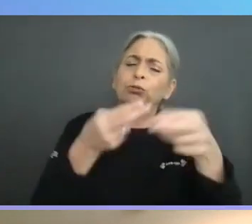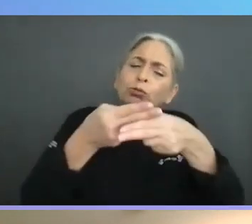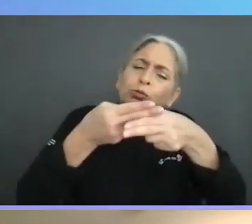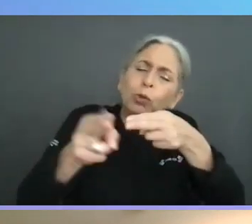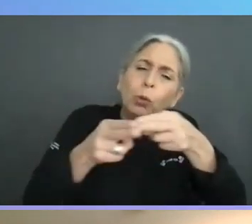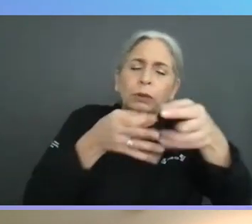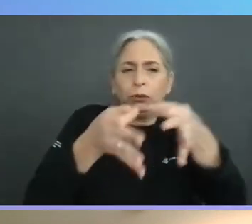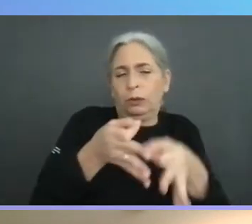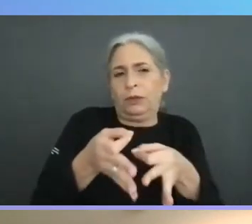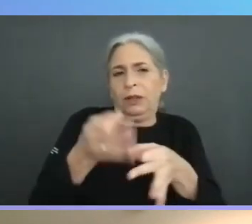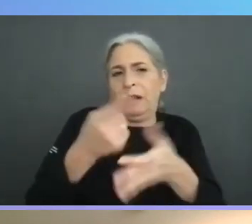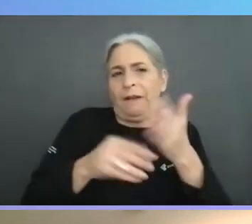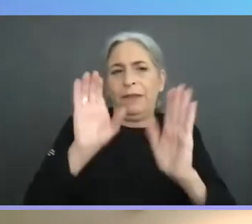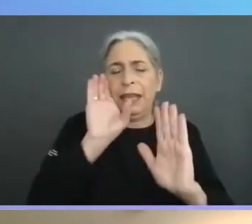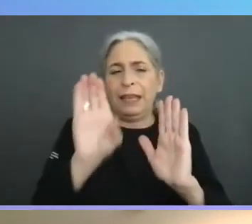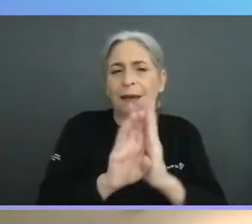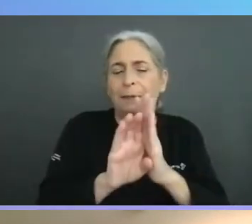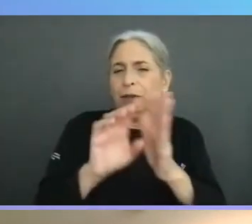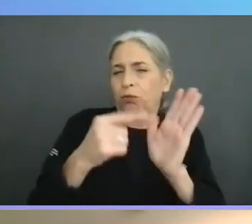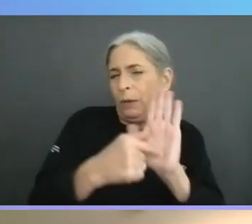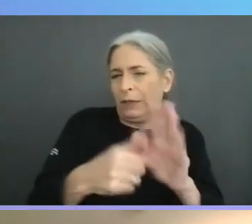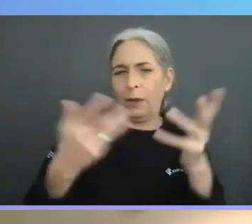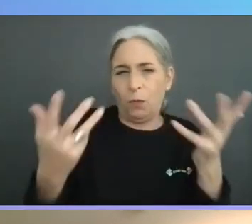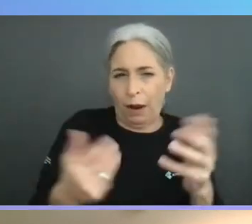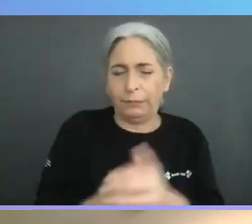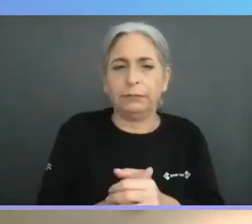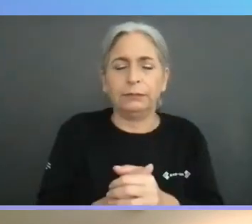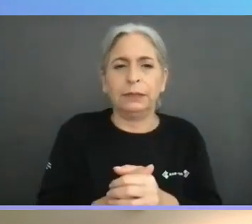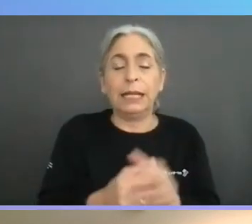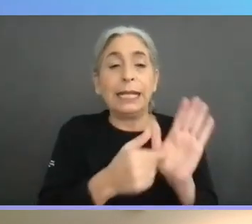the image represents. Uh, the example of our image on the